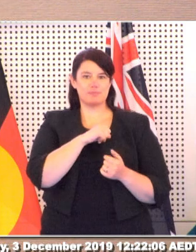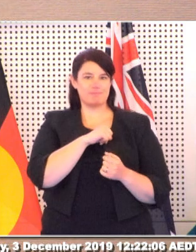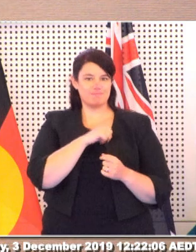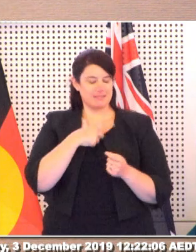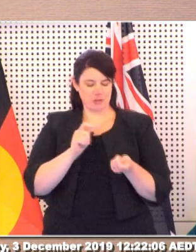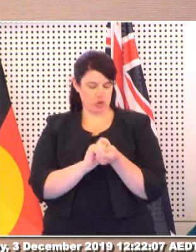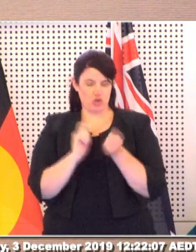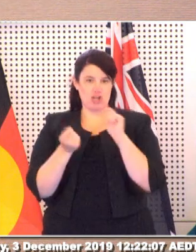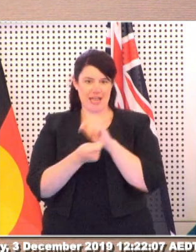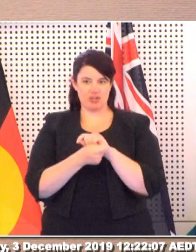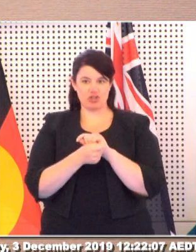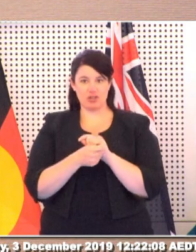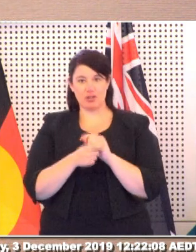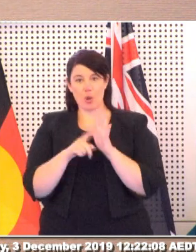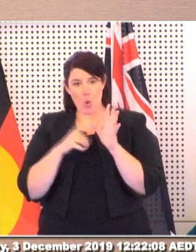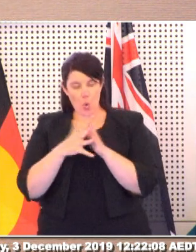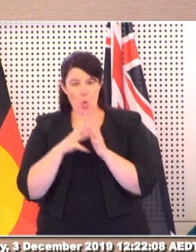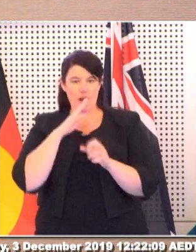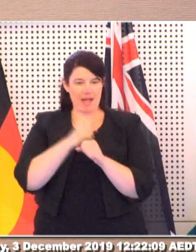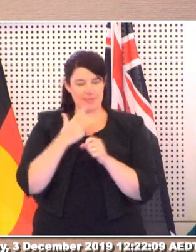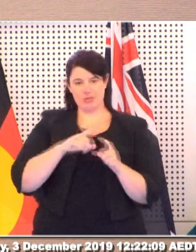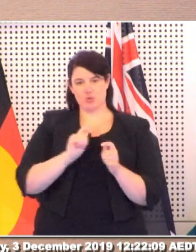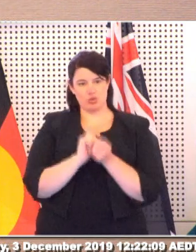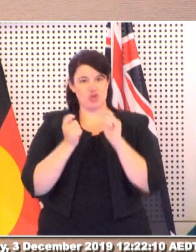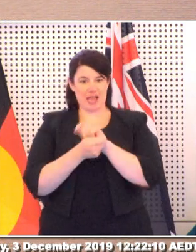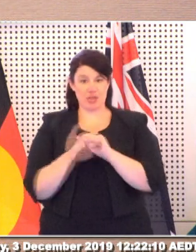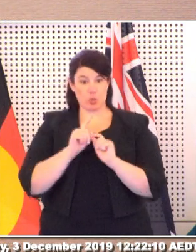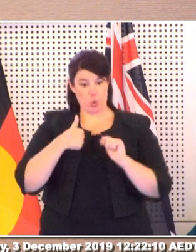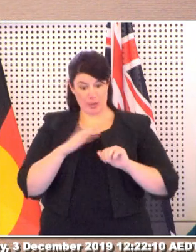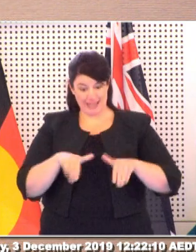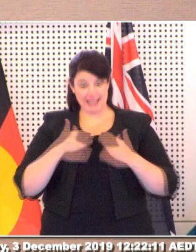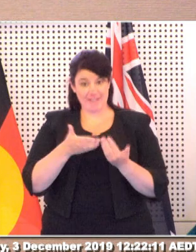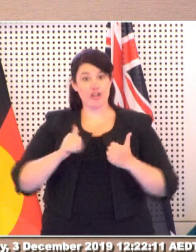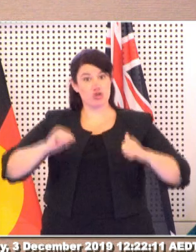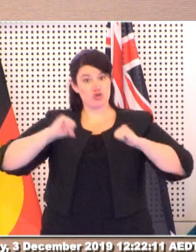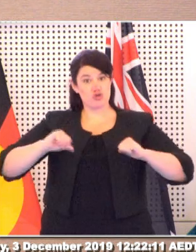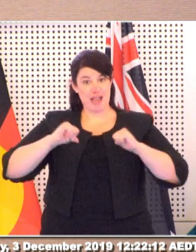systemic position at the moment where the kind of training that we’re providing to people who work with people with disability